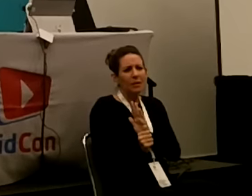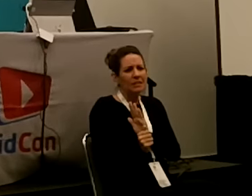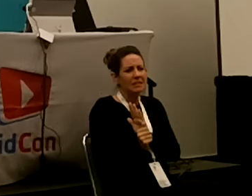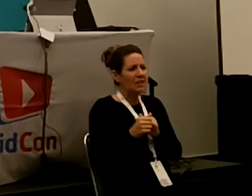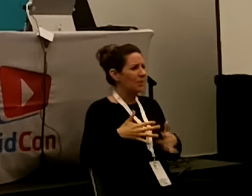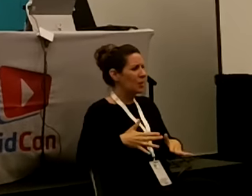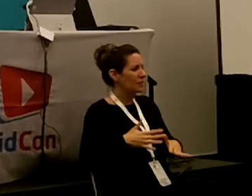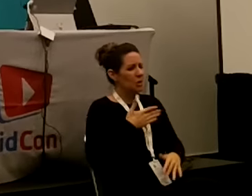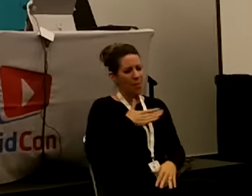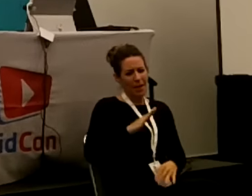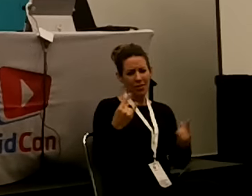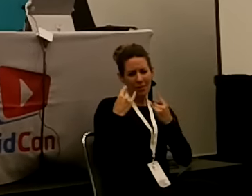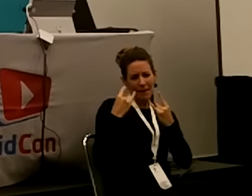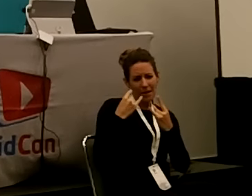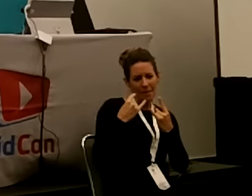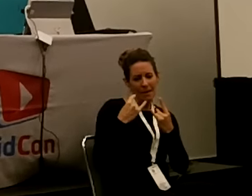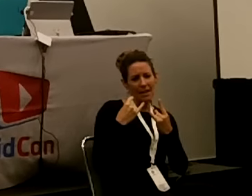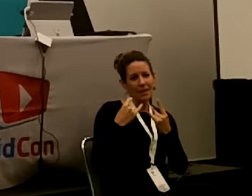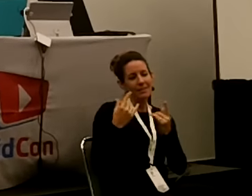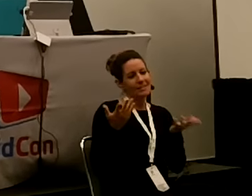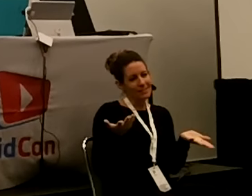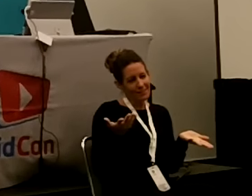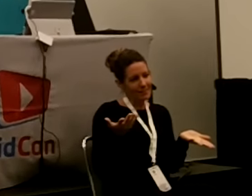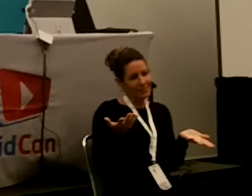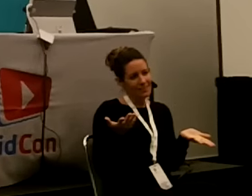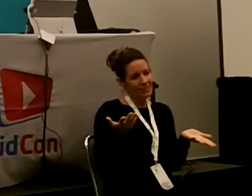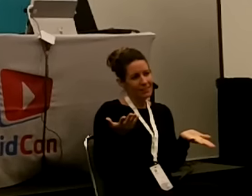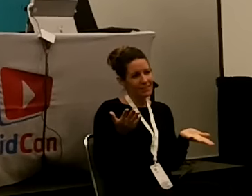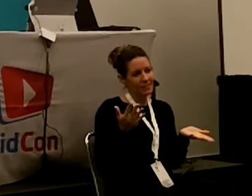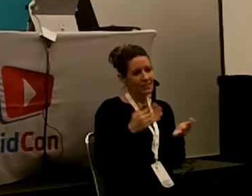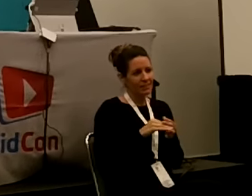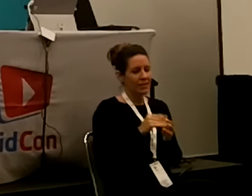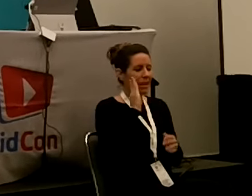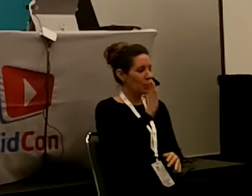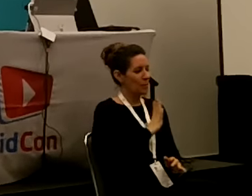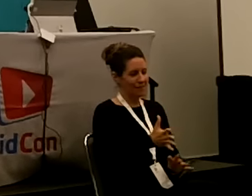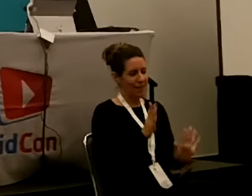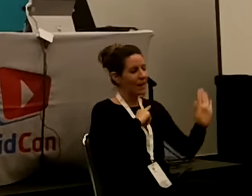"They're gonna make fun of me." It'll be fine, I promise you.